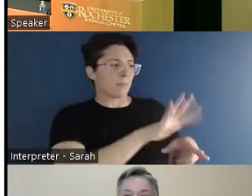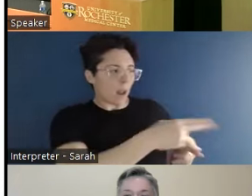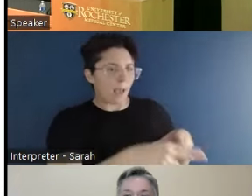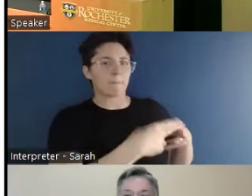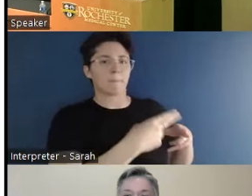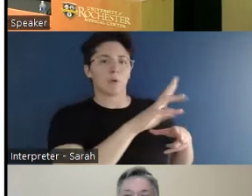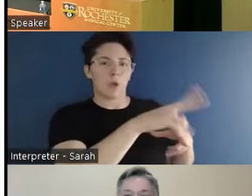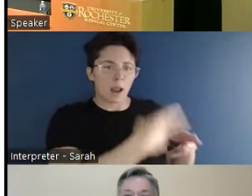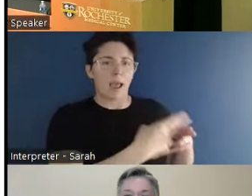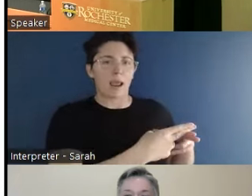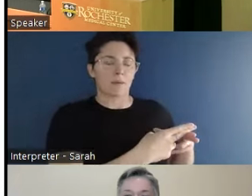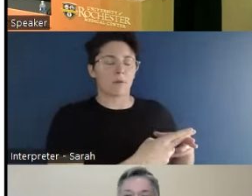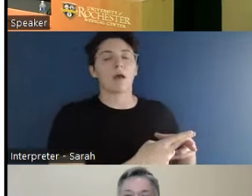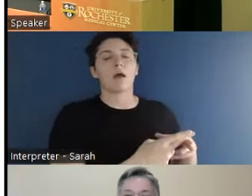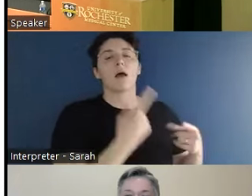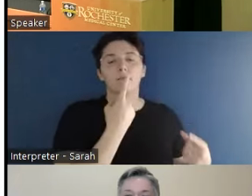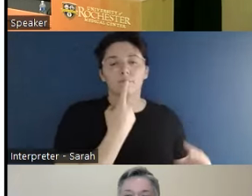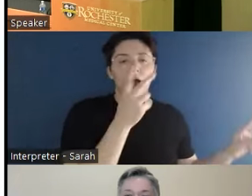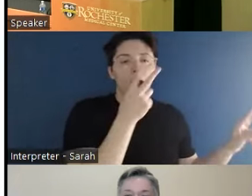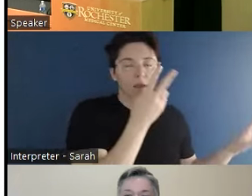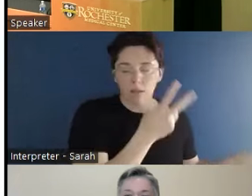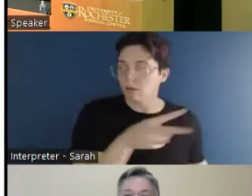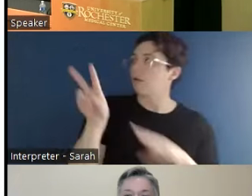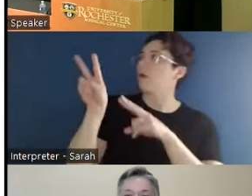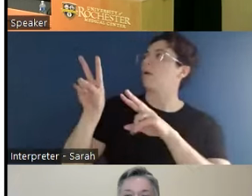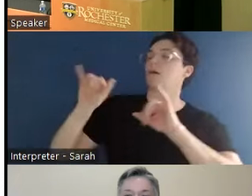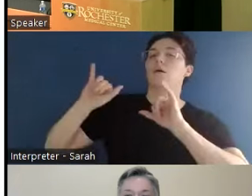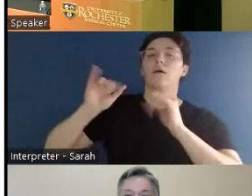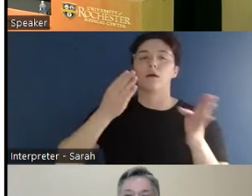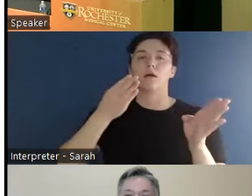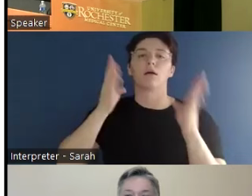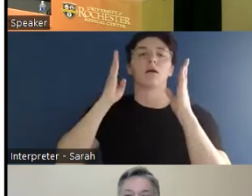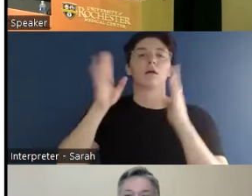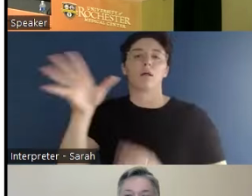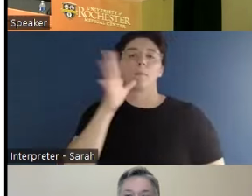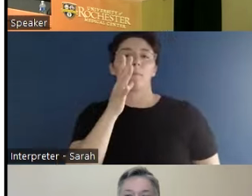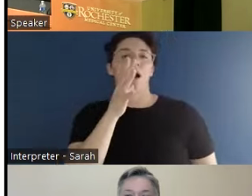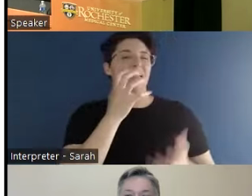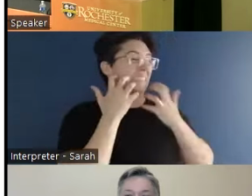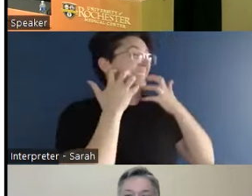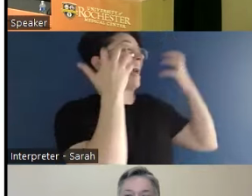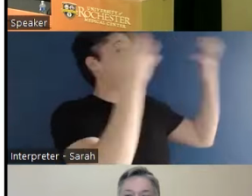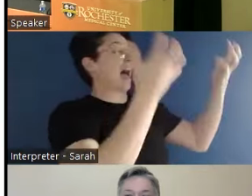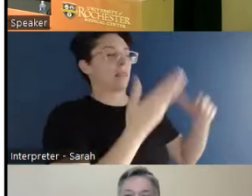and all of a sudden that kid finally Tunes in when the mom is yelling and now it feels really